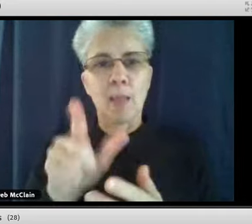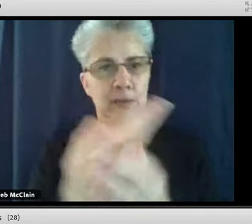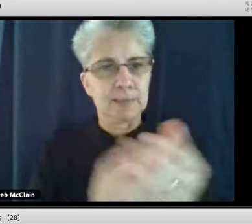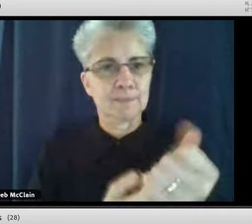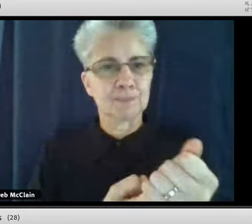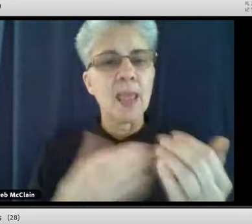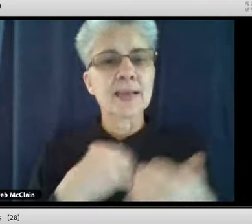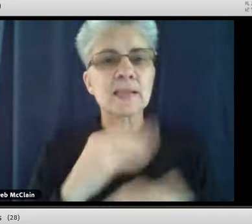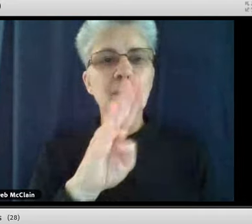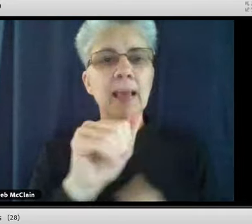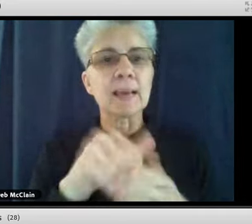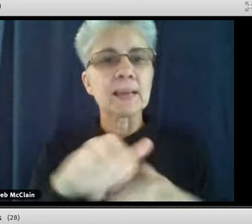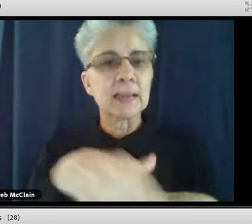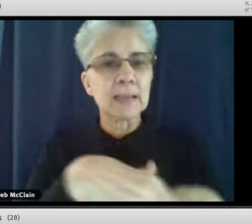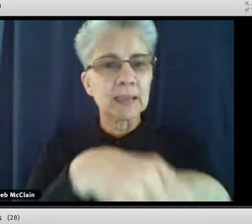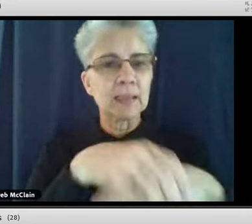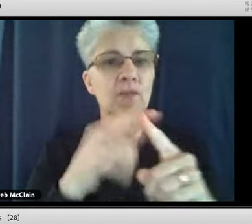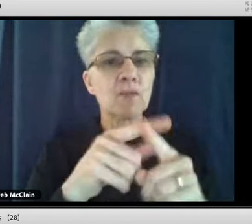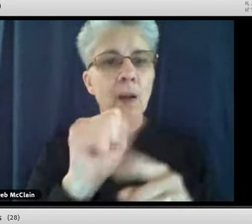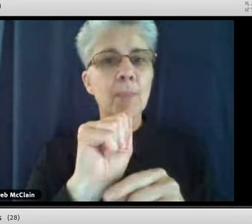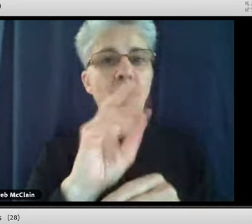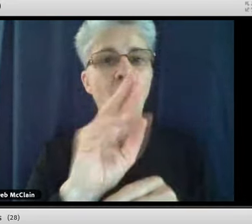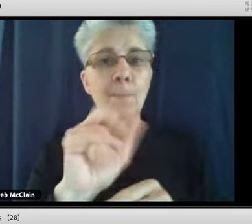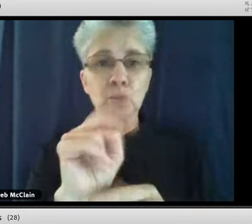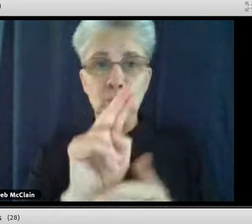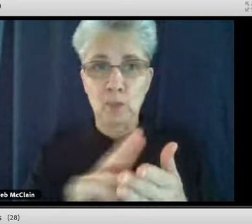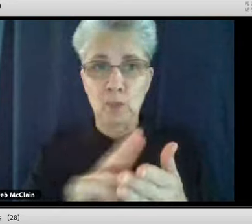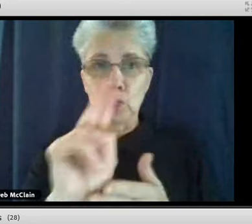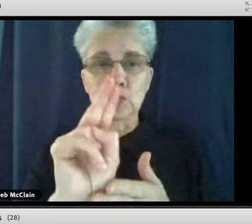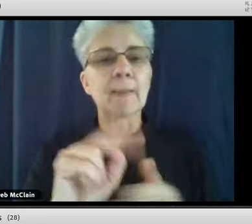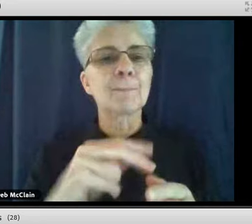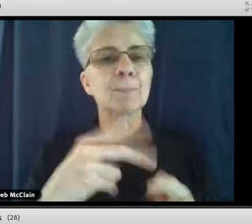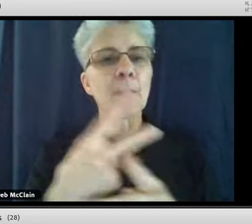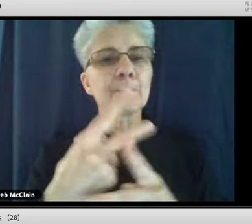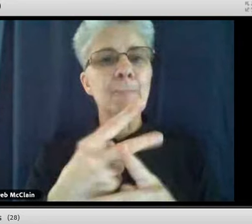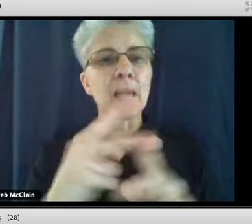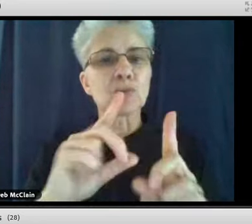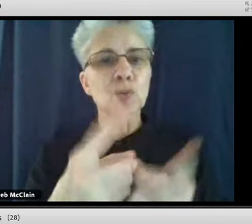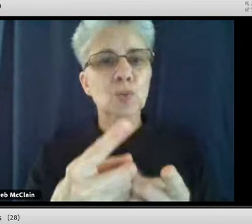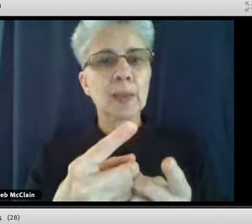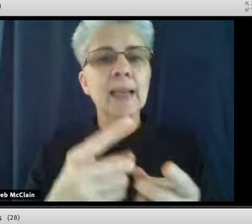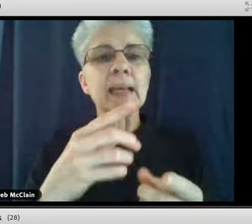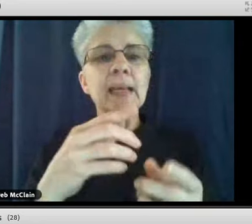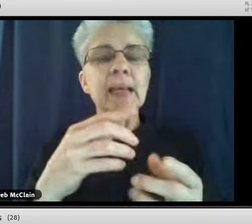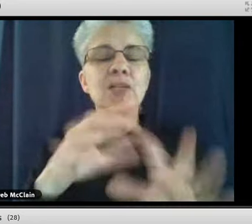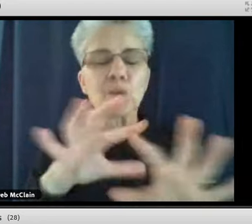She holds a B.A. in English from Auburn University, a Master's degree in Library Service